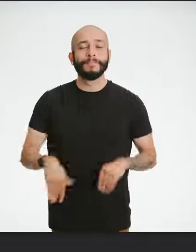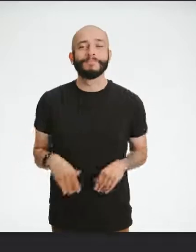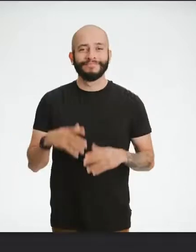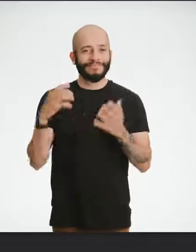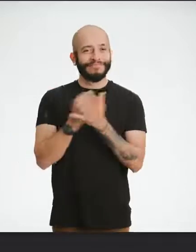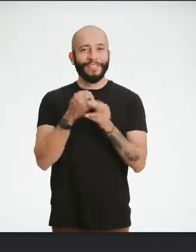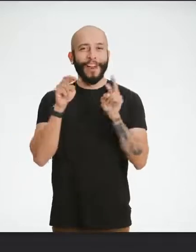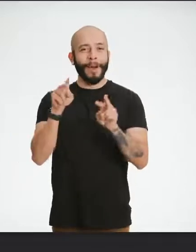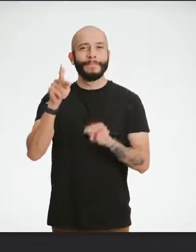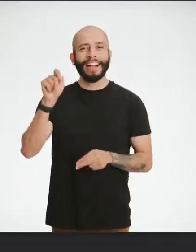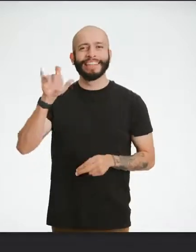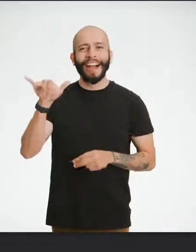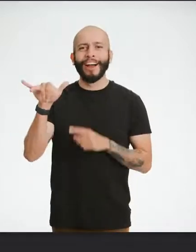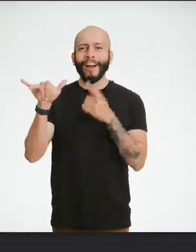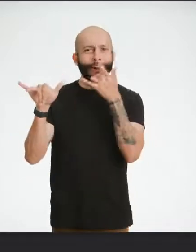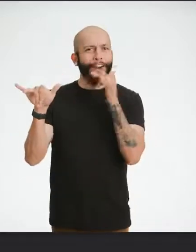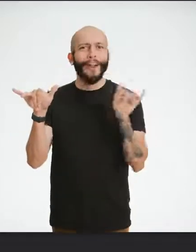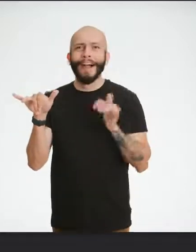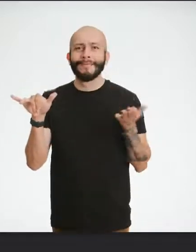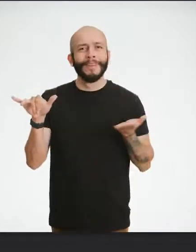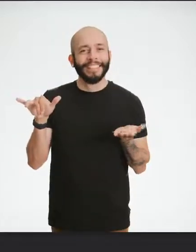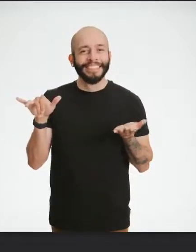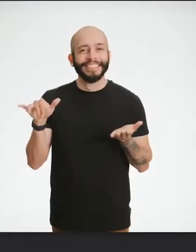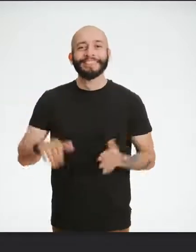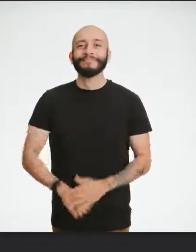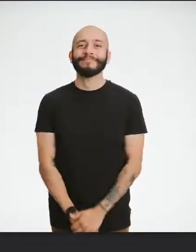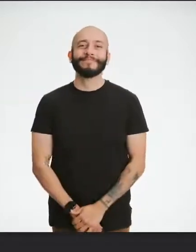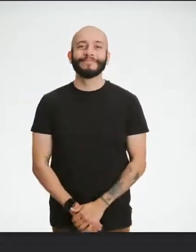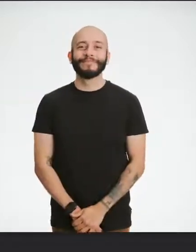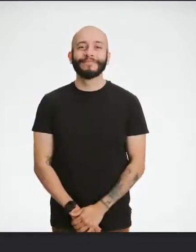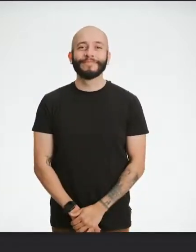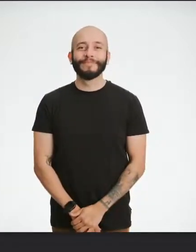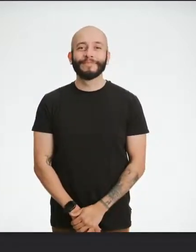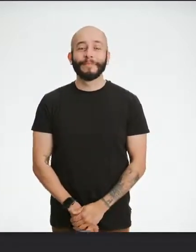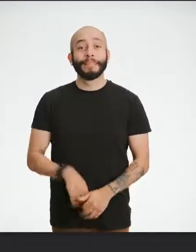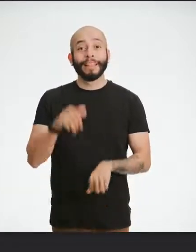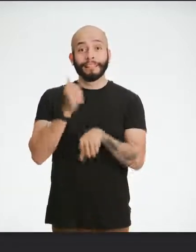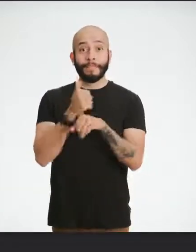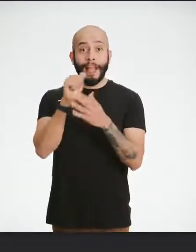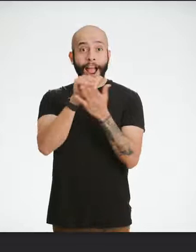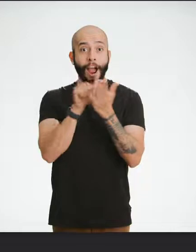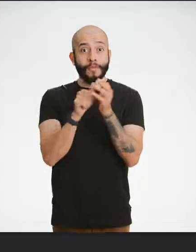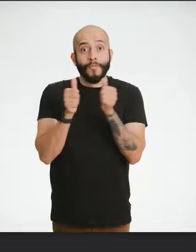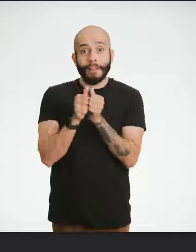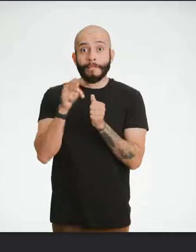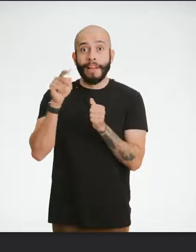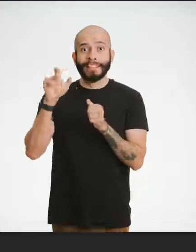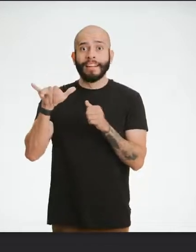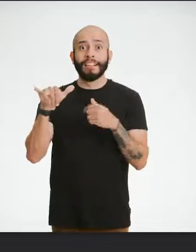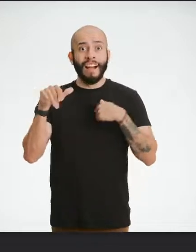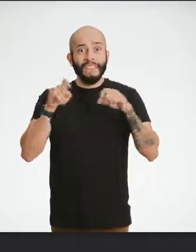Let's check out Passkeys in action. When setting up an account with a passkey, I don't need to create a password.